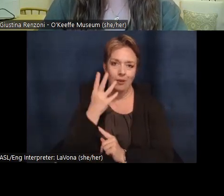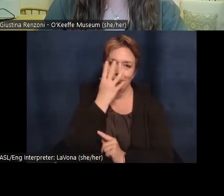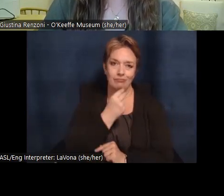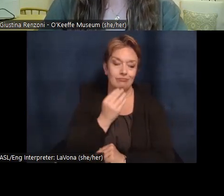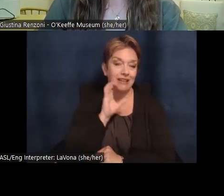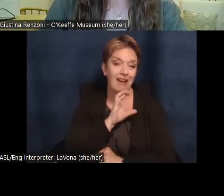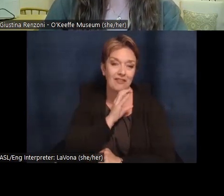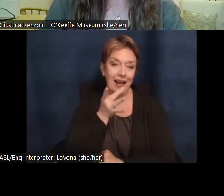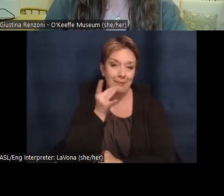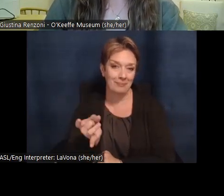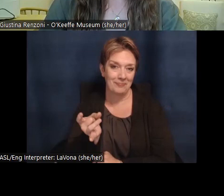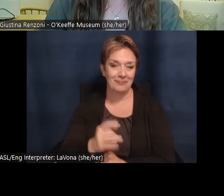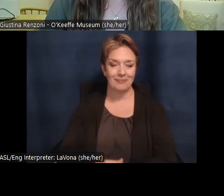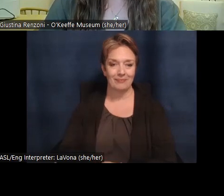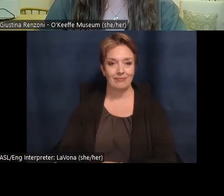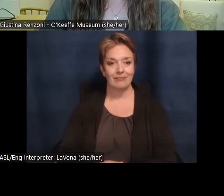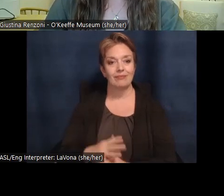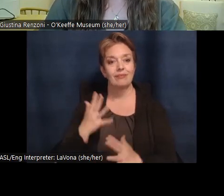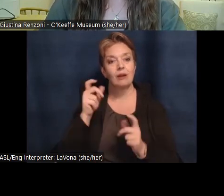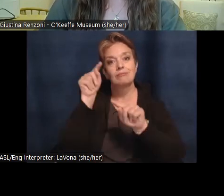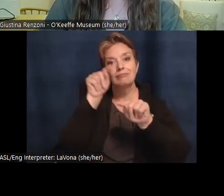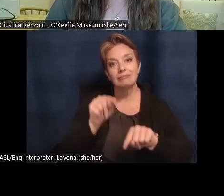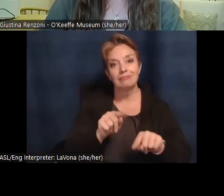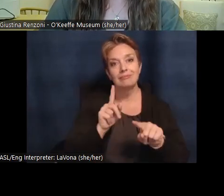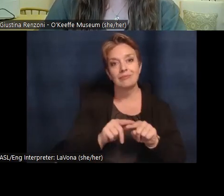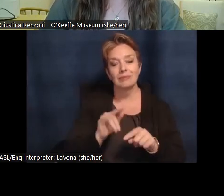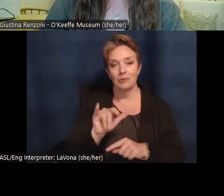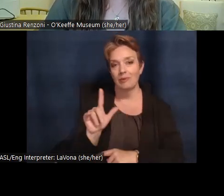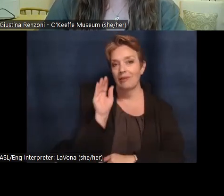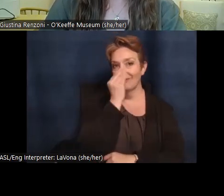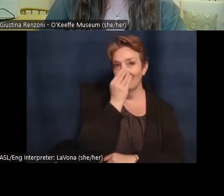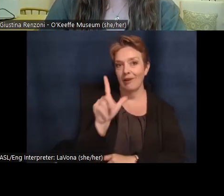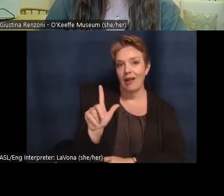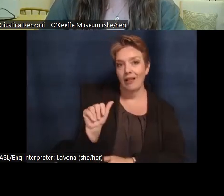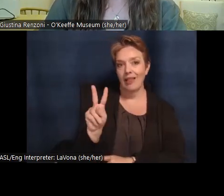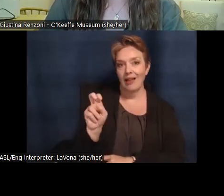You may also want to visit the lavender farm down the road, where you can pick your own lavender,